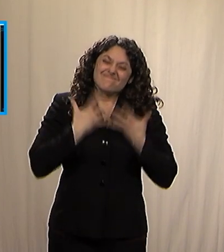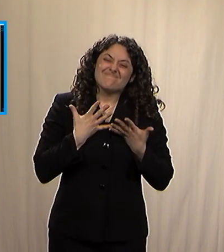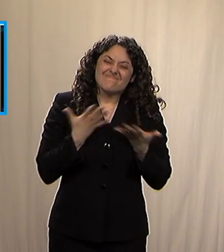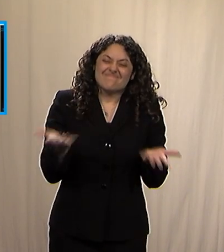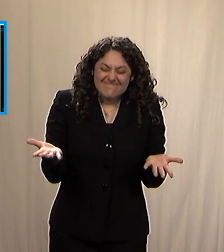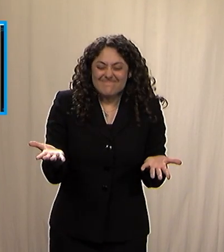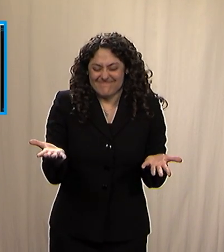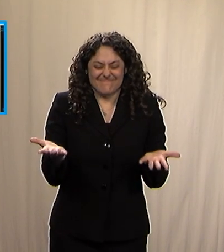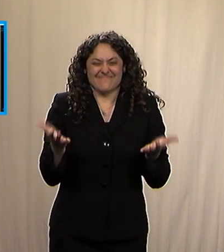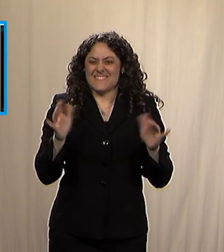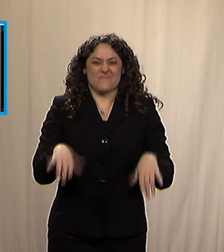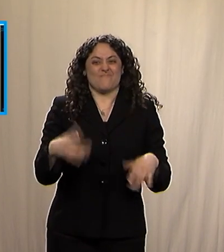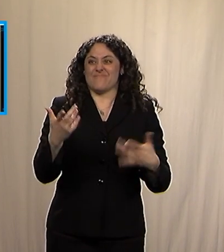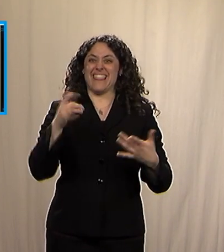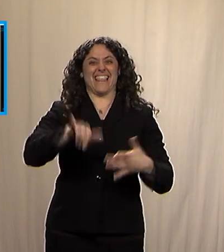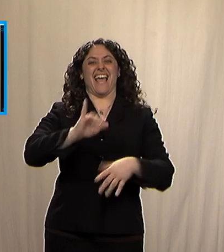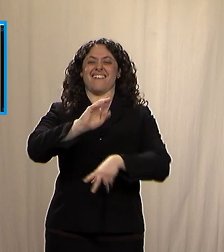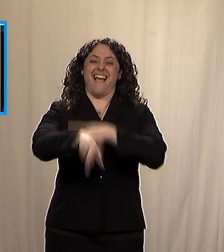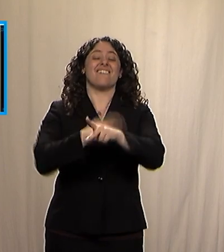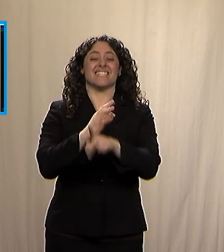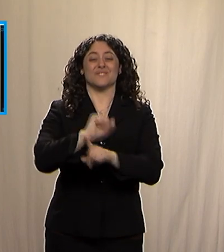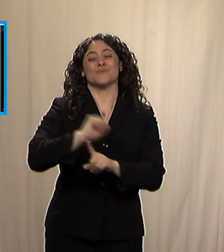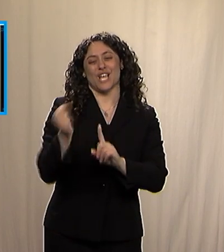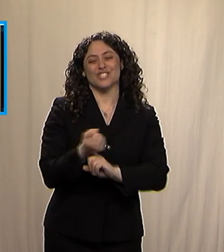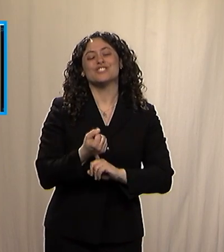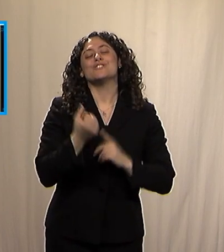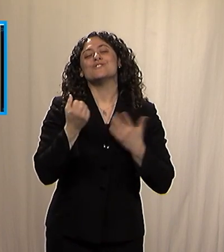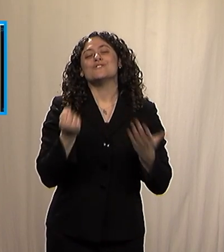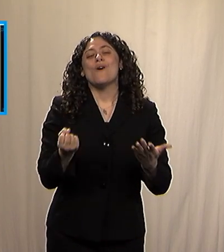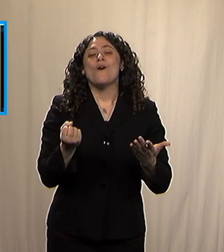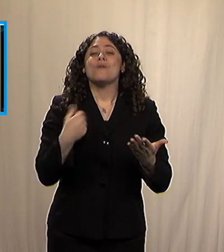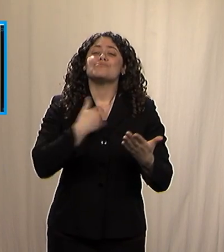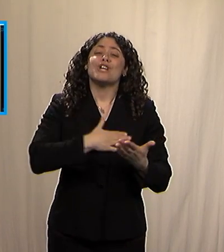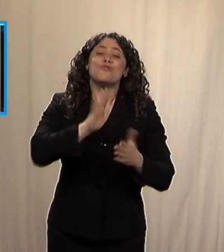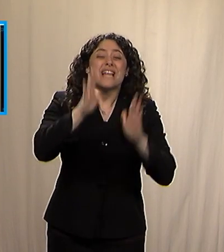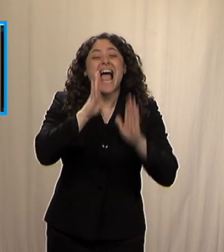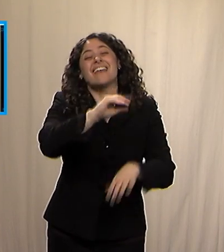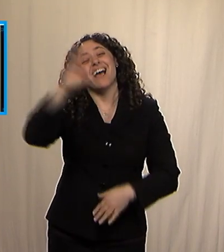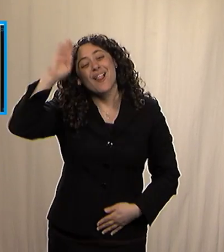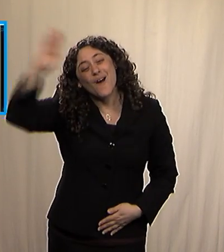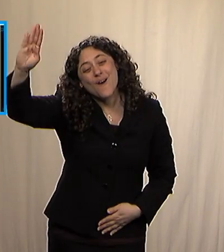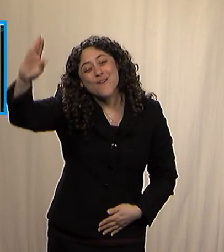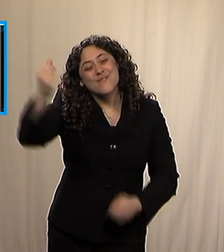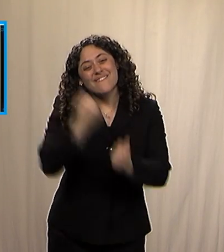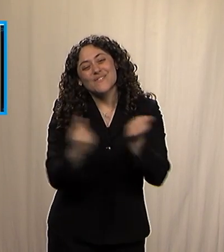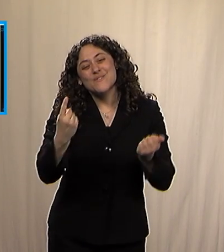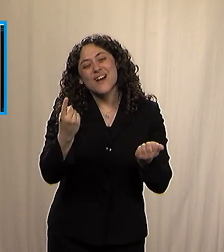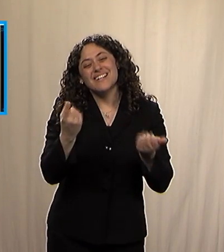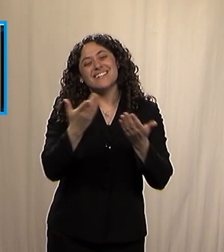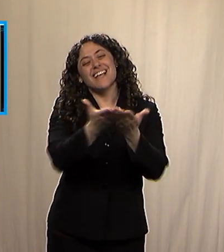But I really appreciate everyone's attention and hello to everybody out there! It's getting late here.